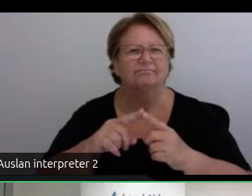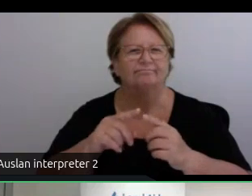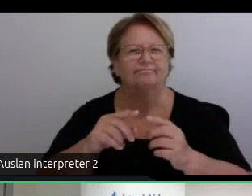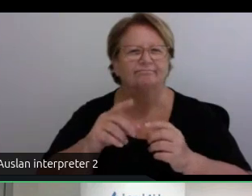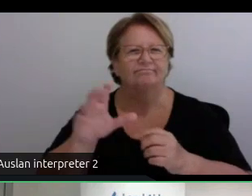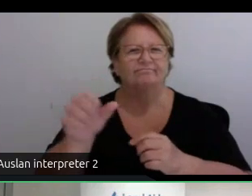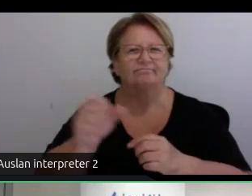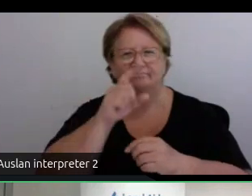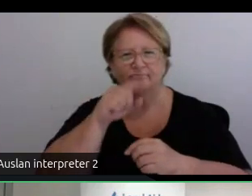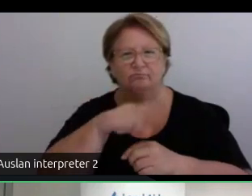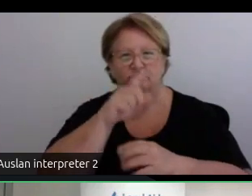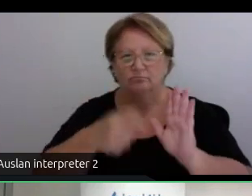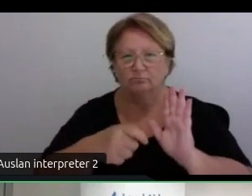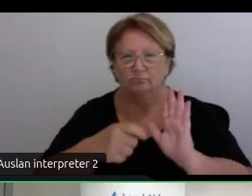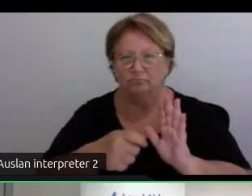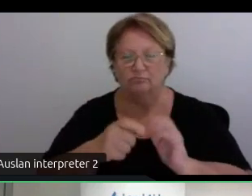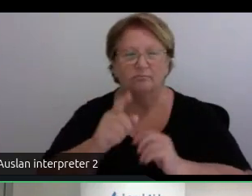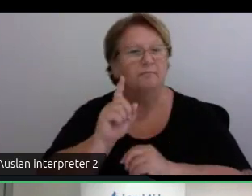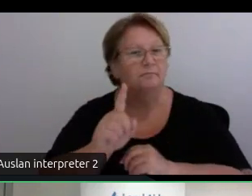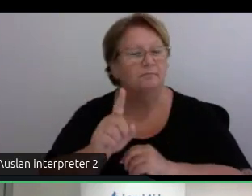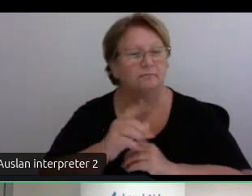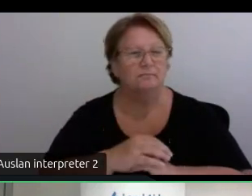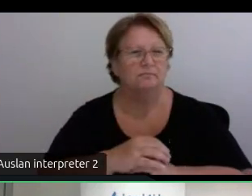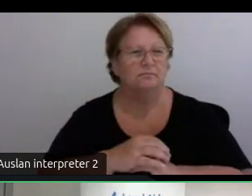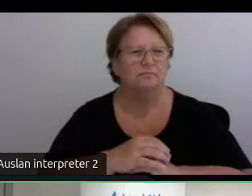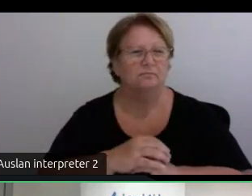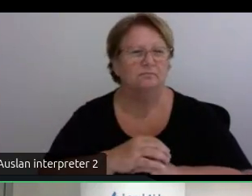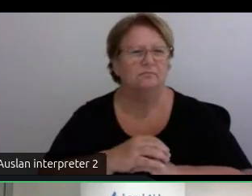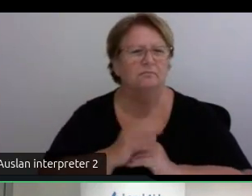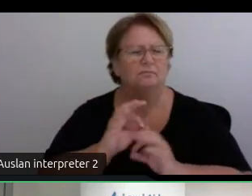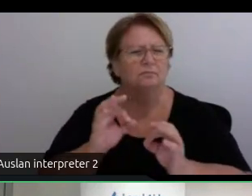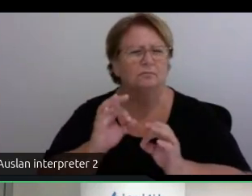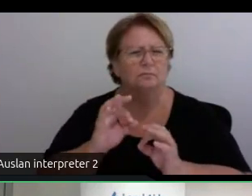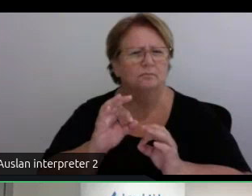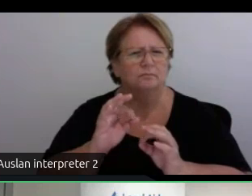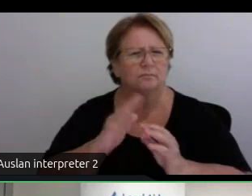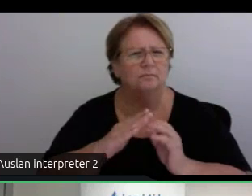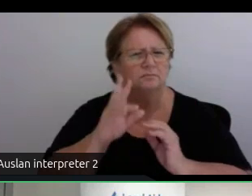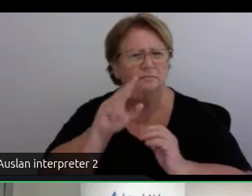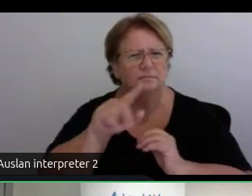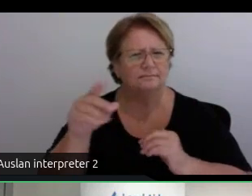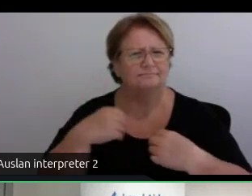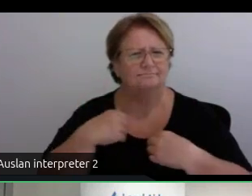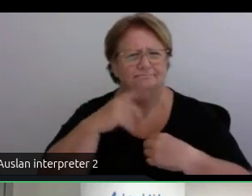uh people in QCAT. What we have not seen is these companies let people know, hey,